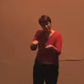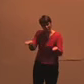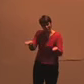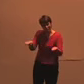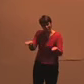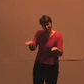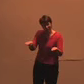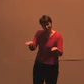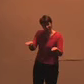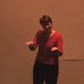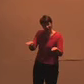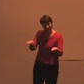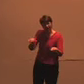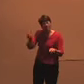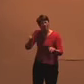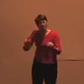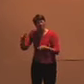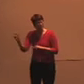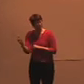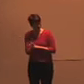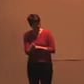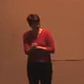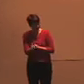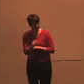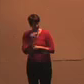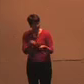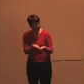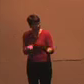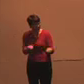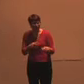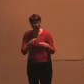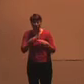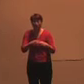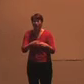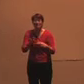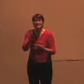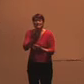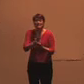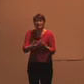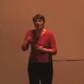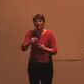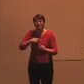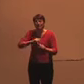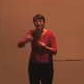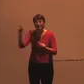is not the floor, this is a bench, or this is stairs, or this is a chair or table, something like that,